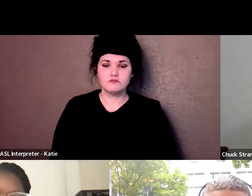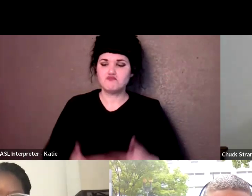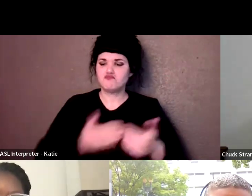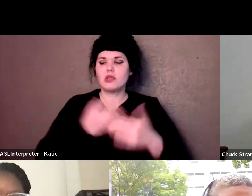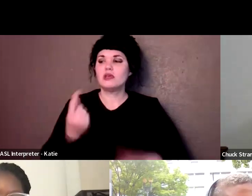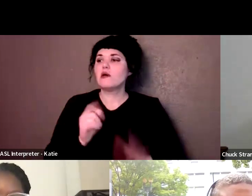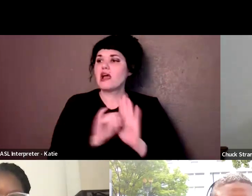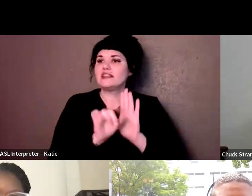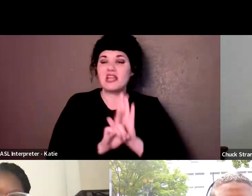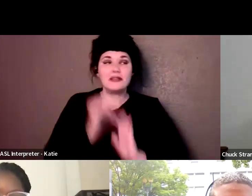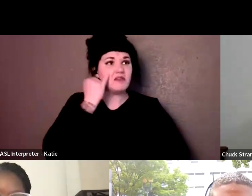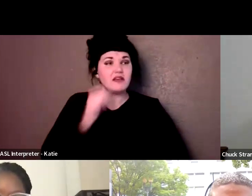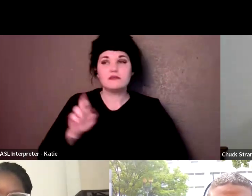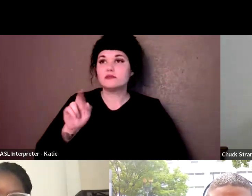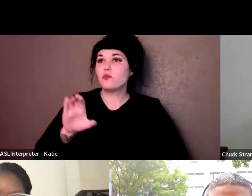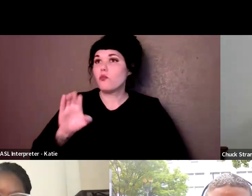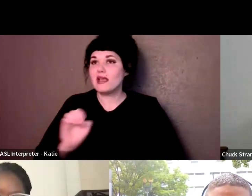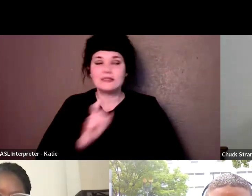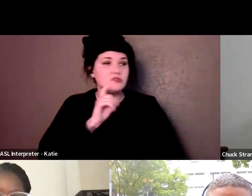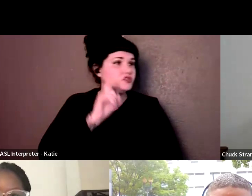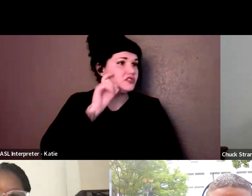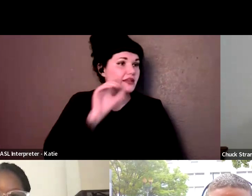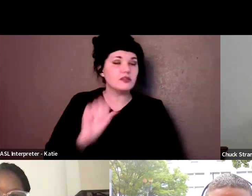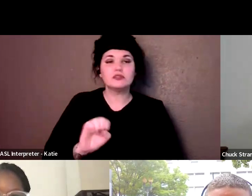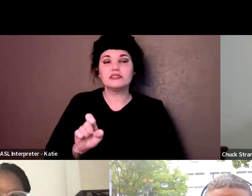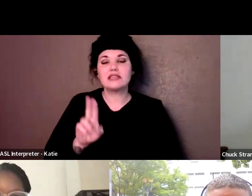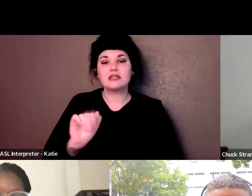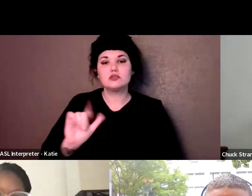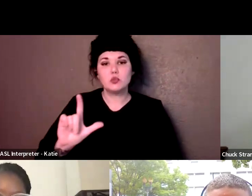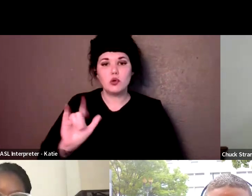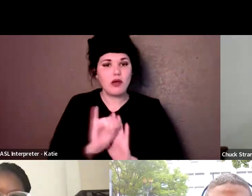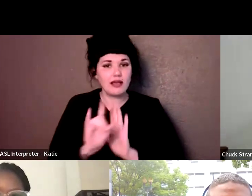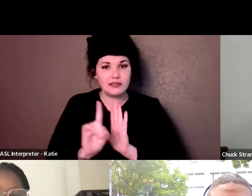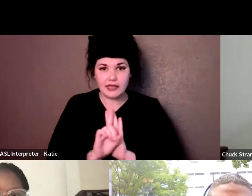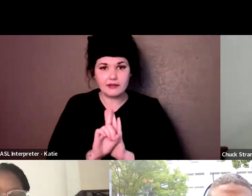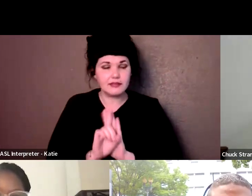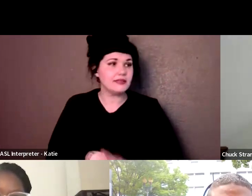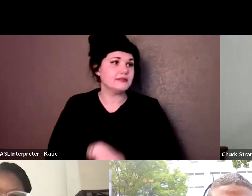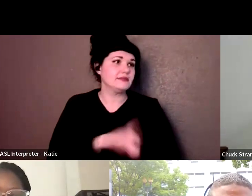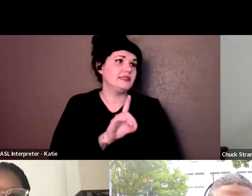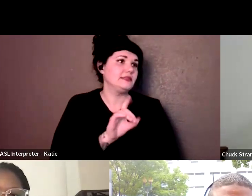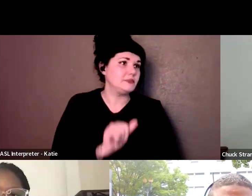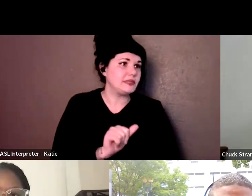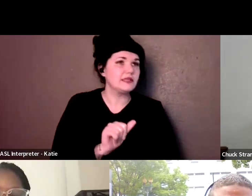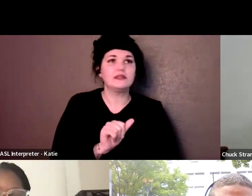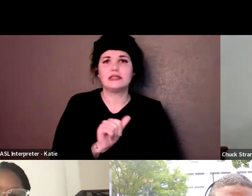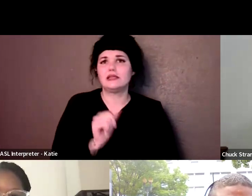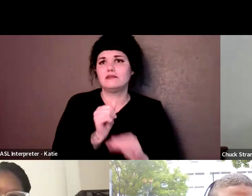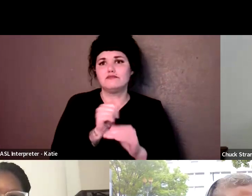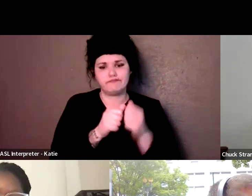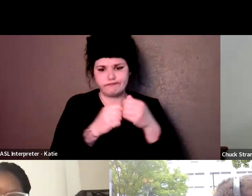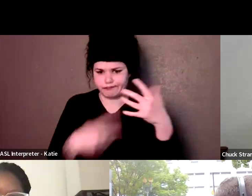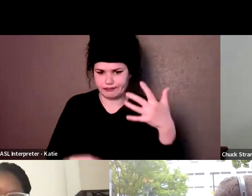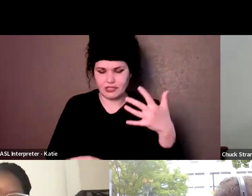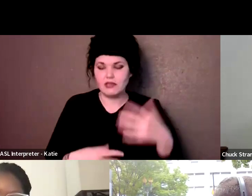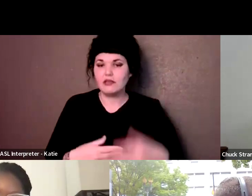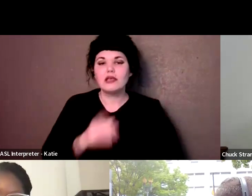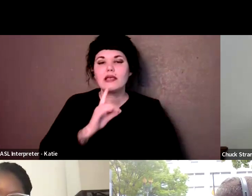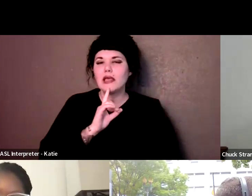gender identity, sexual identity, disability identity, really informs the way they experience,